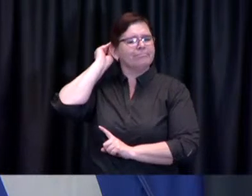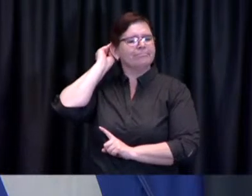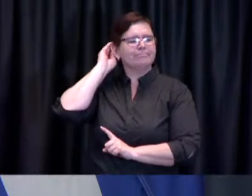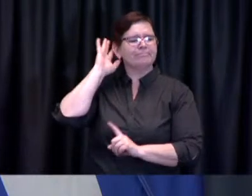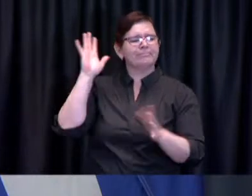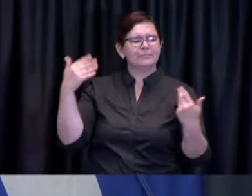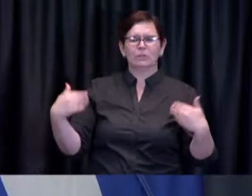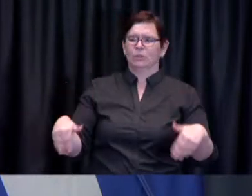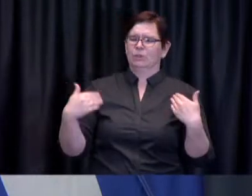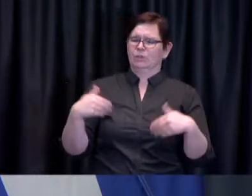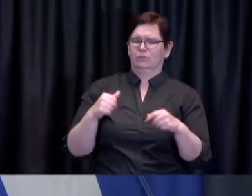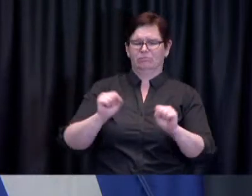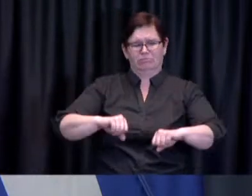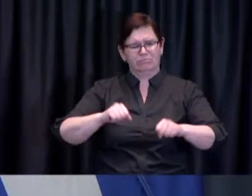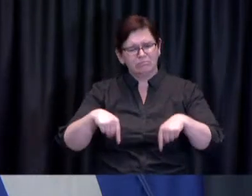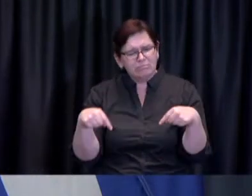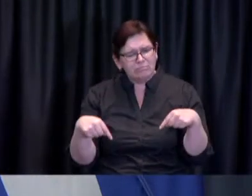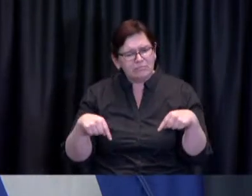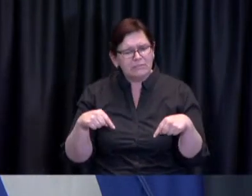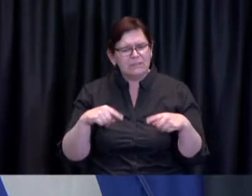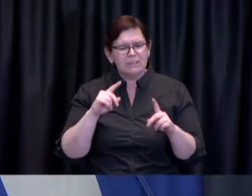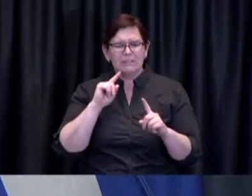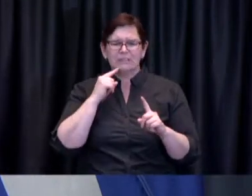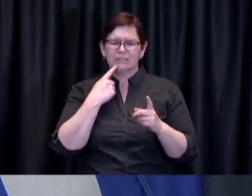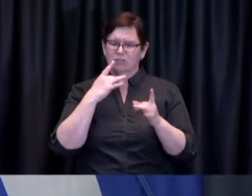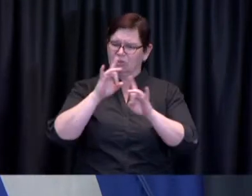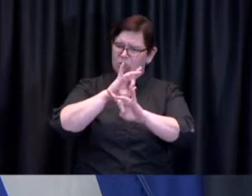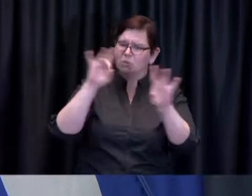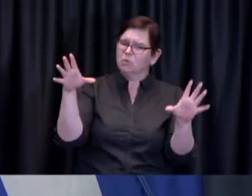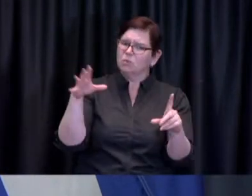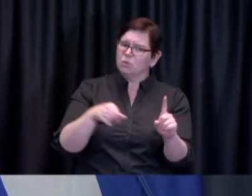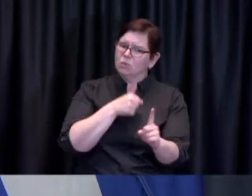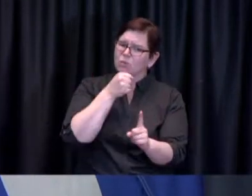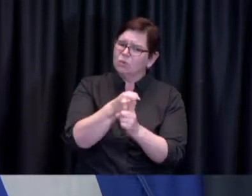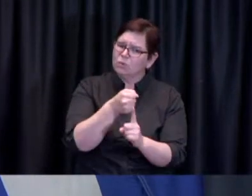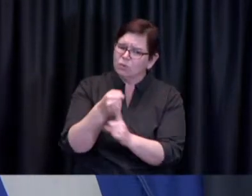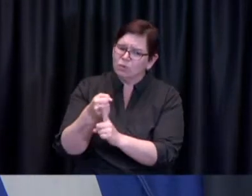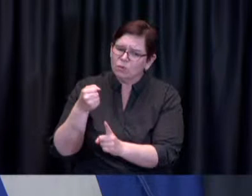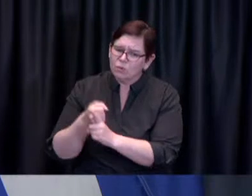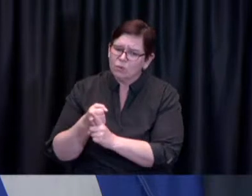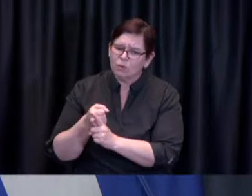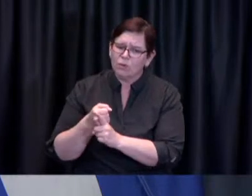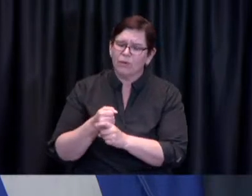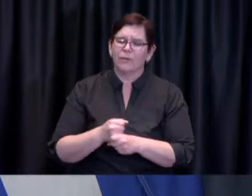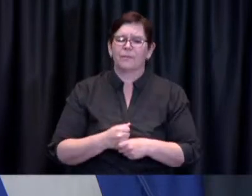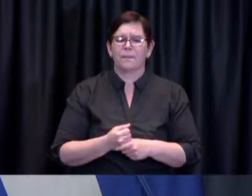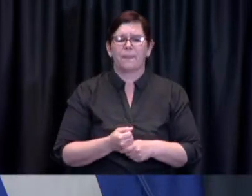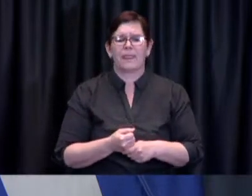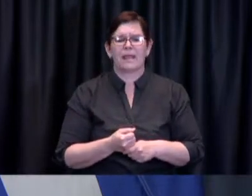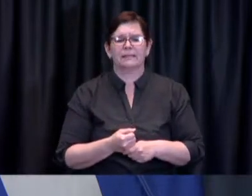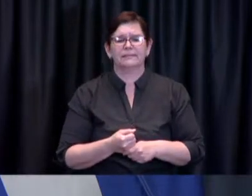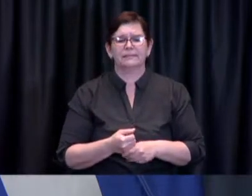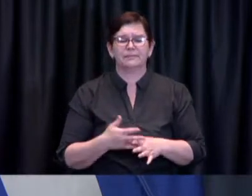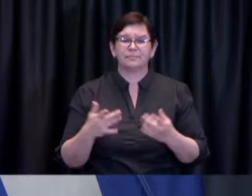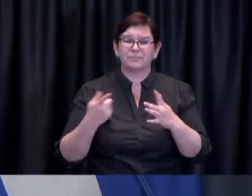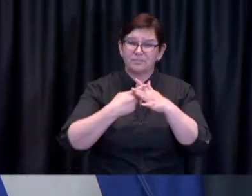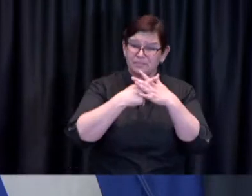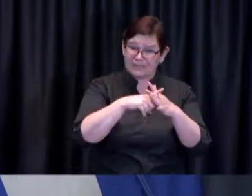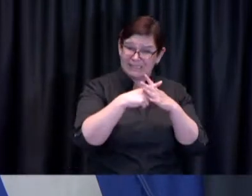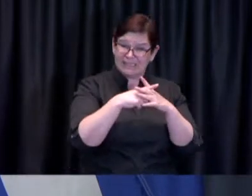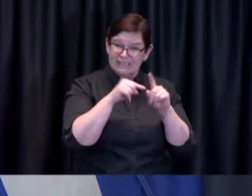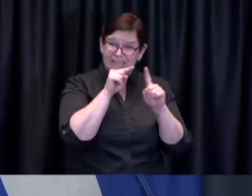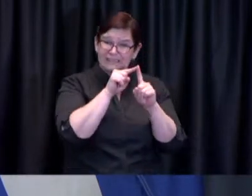from COVID-19 when I looked at the cumulative case count and the hospitalizations in Toronto